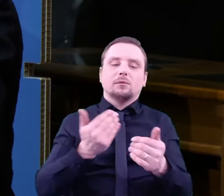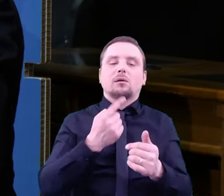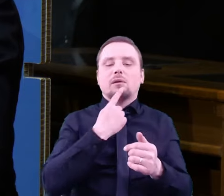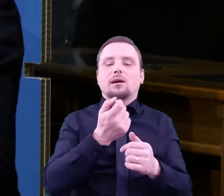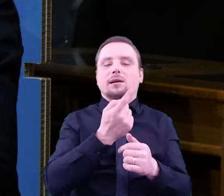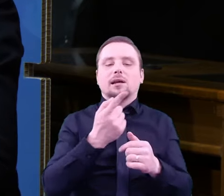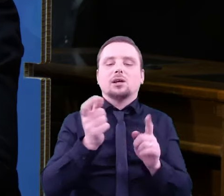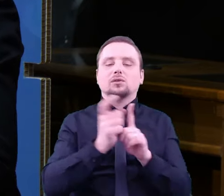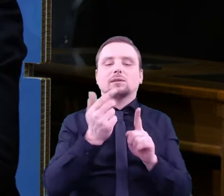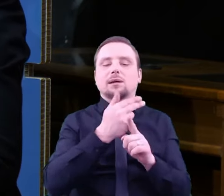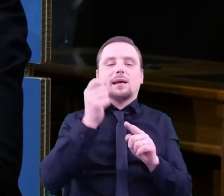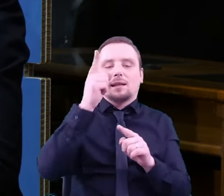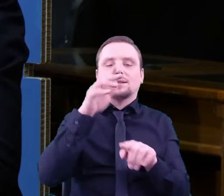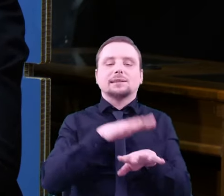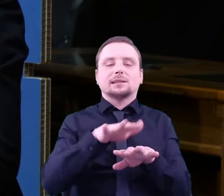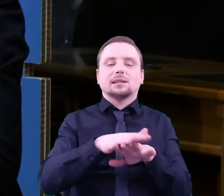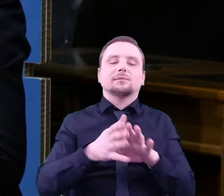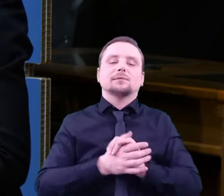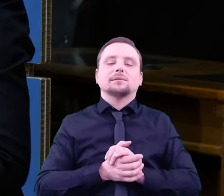Finally, we would like to touch upon intelligent BMS systems.